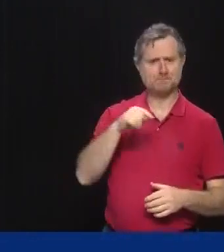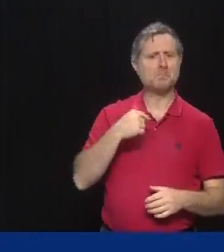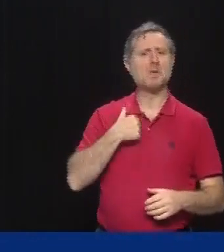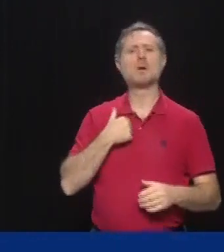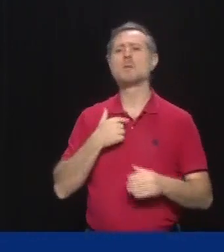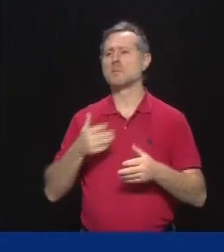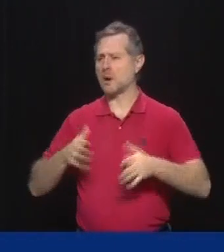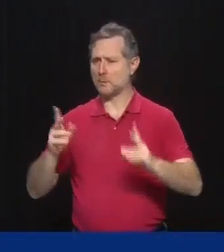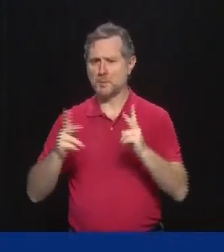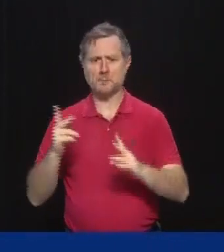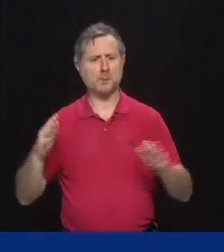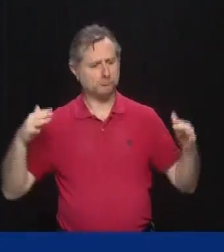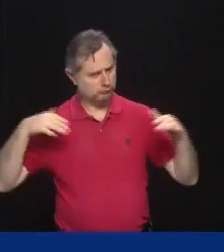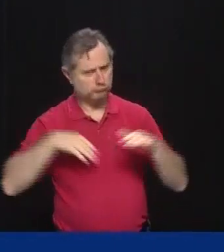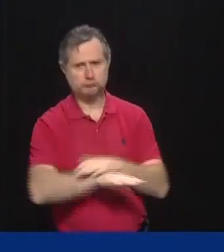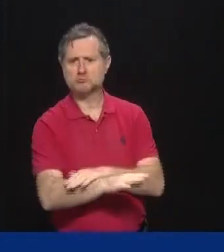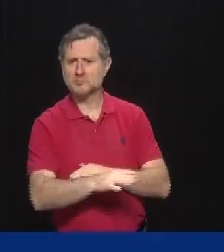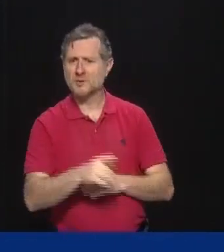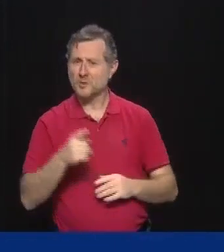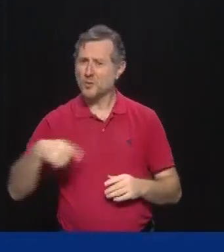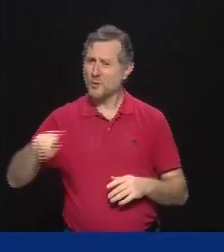BILLS AND THE OTHER SPORTS TEAMS